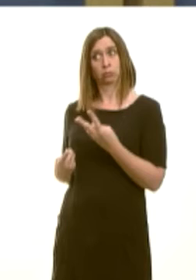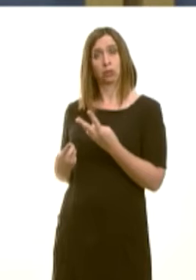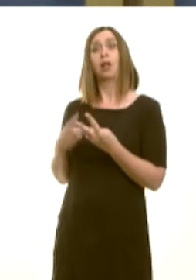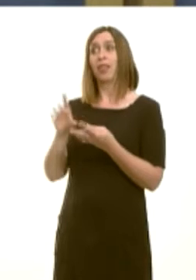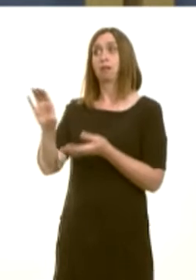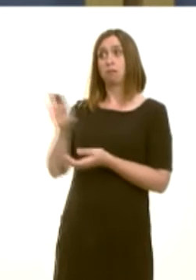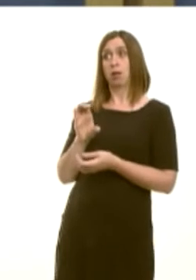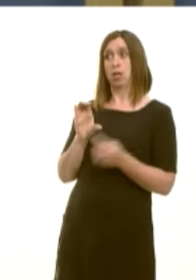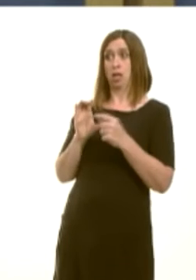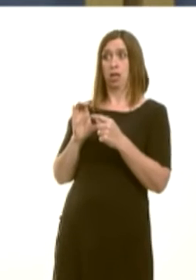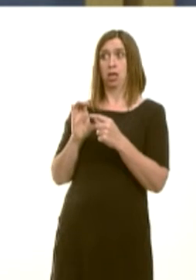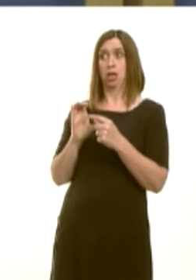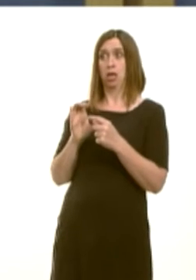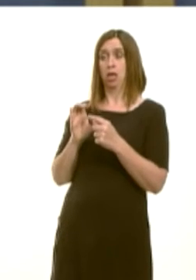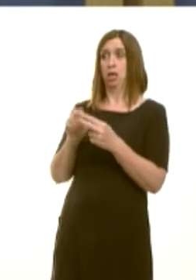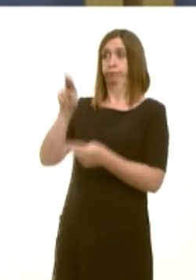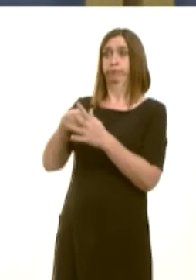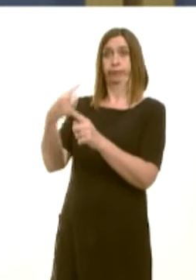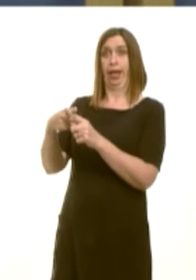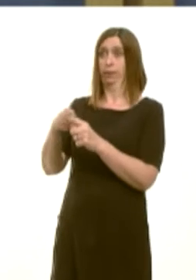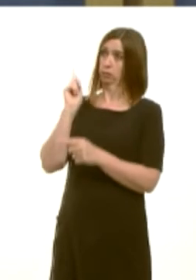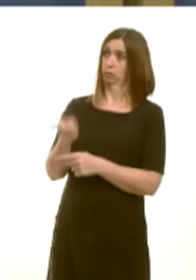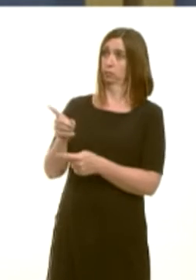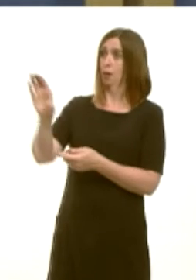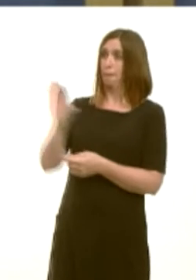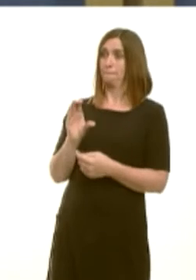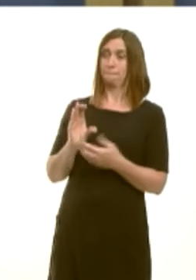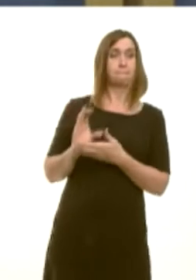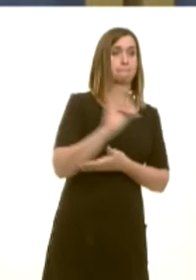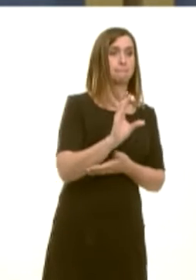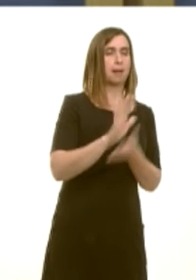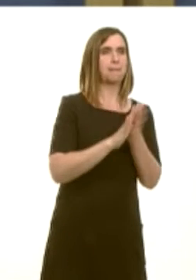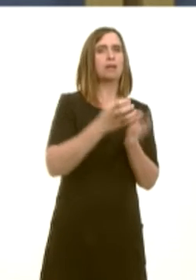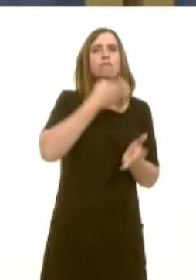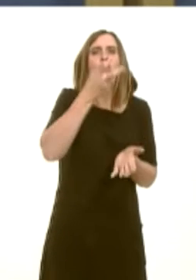fruit and vegetables, because that is what has been shown to save far more lives than